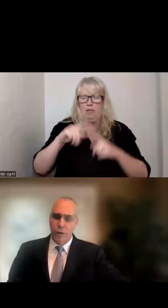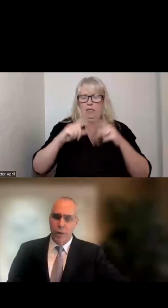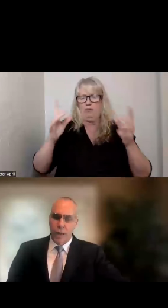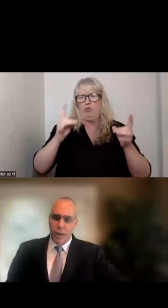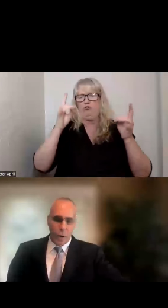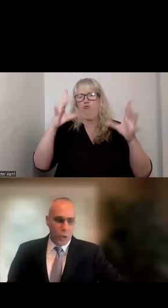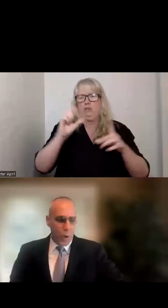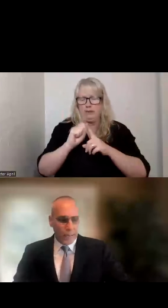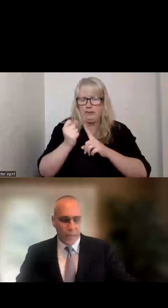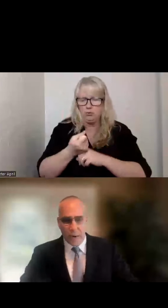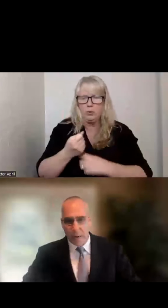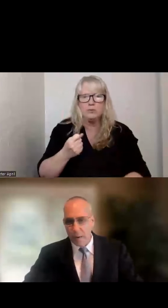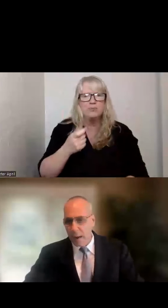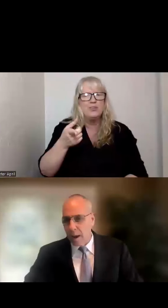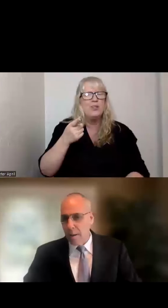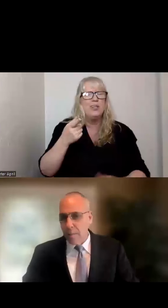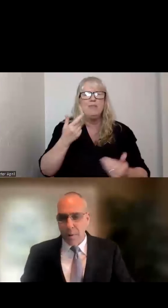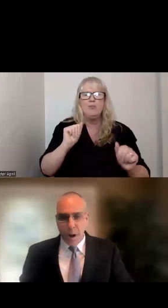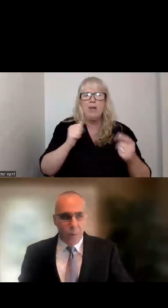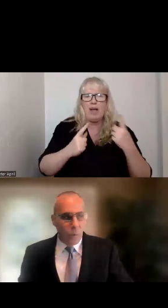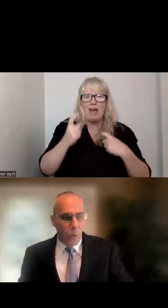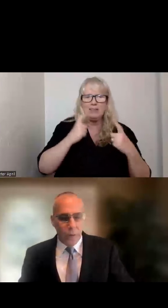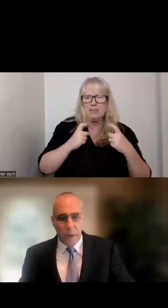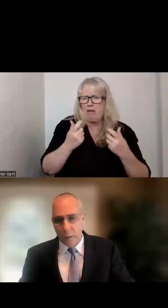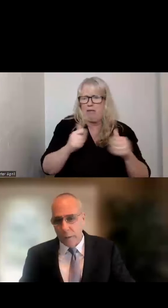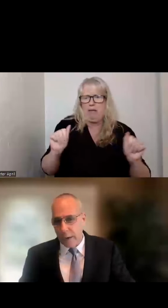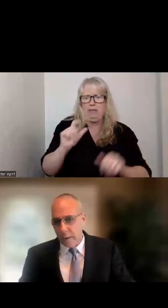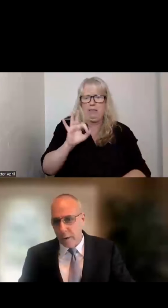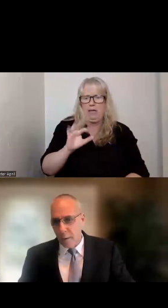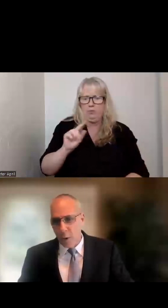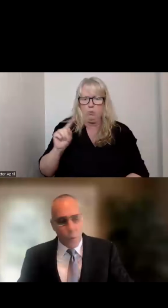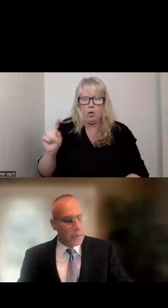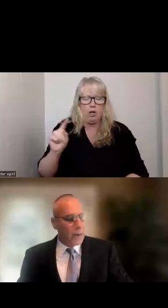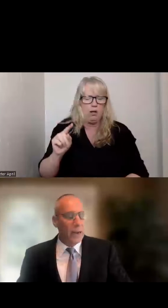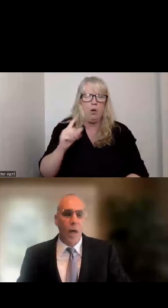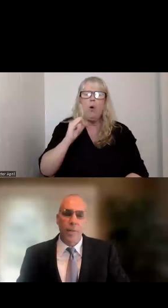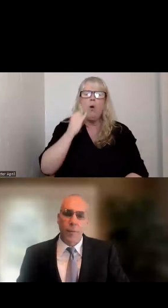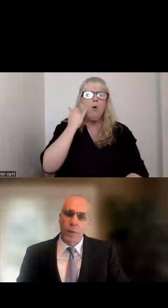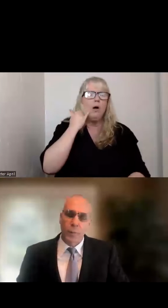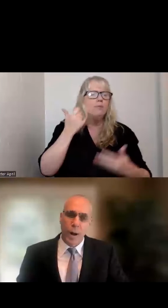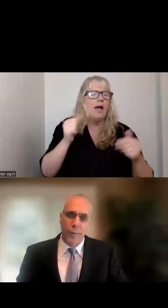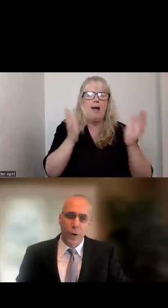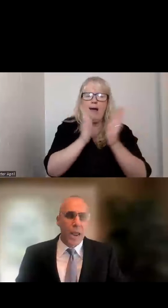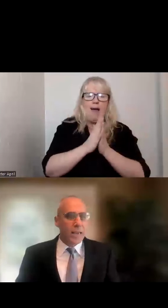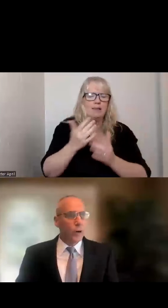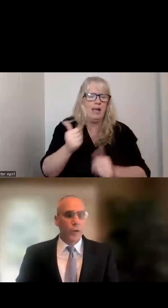YOU ASK ANY 911 CALL TALKER OR LAW ENFORCEMENT OFFICER, IS THERE